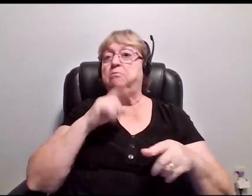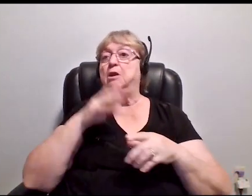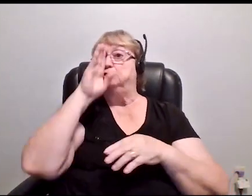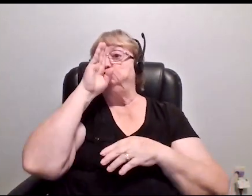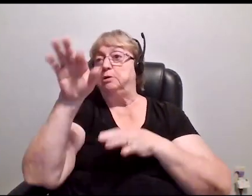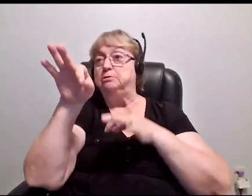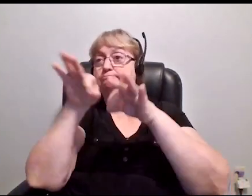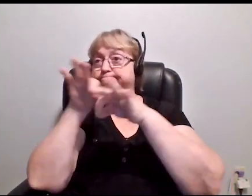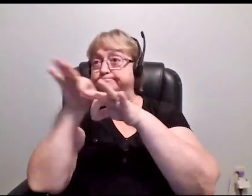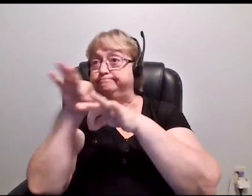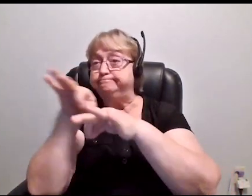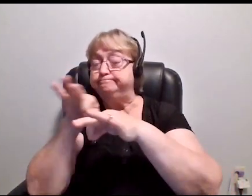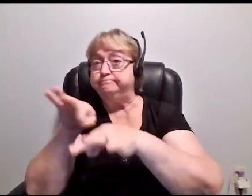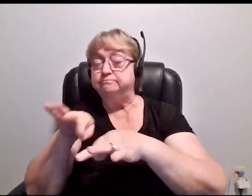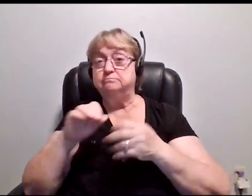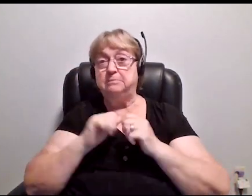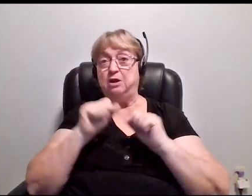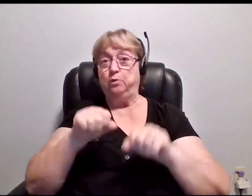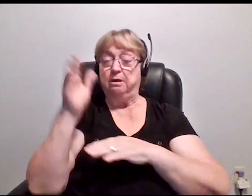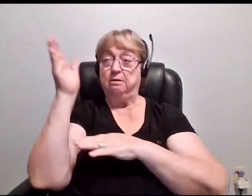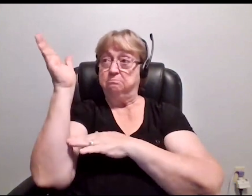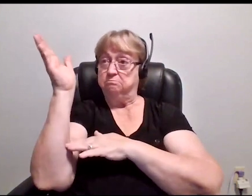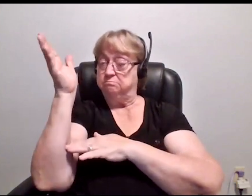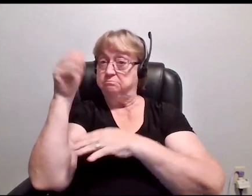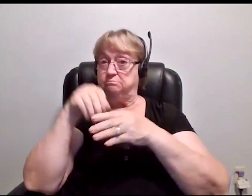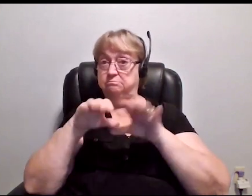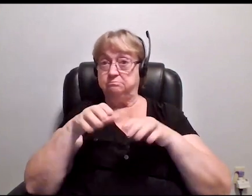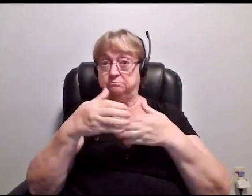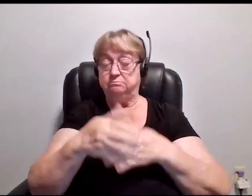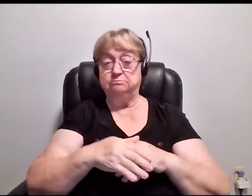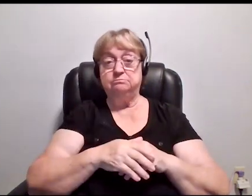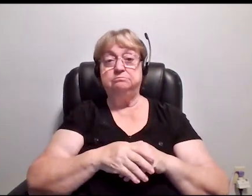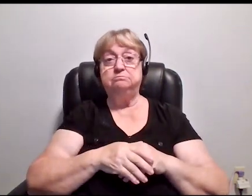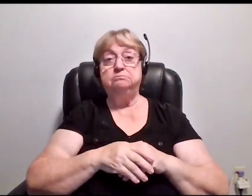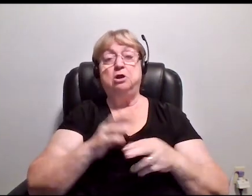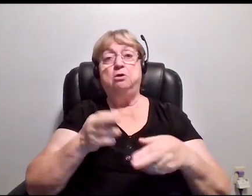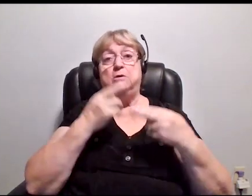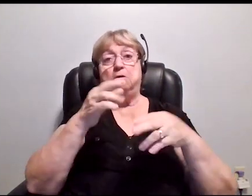or how we can lecture in the classroom. We found recommendations about demonstrations and how